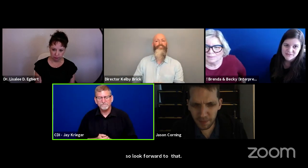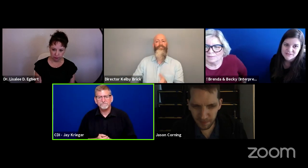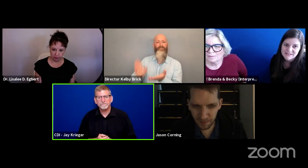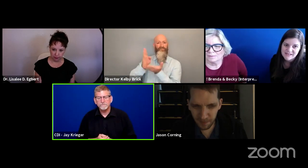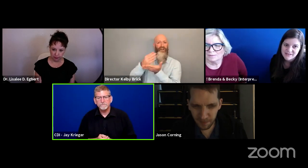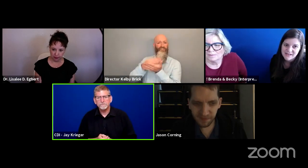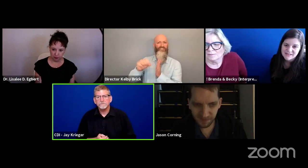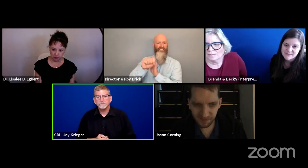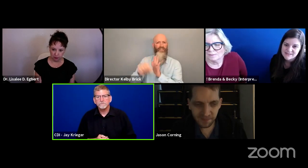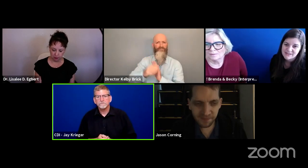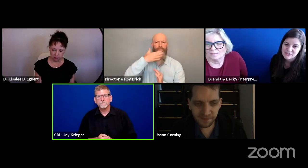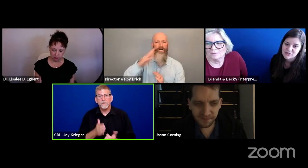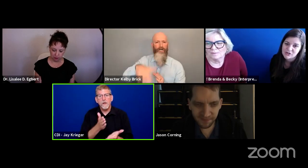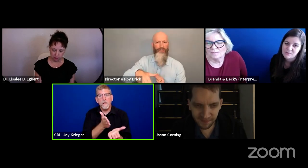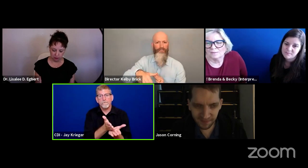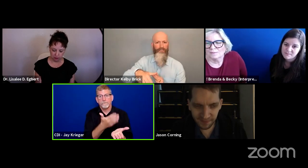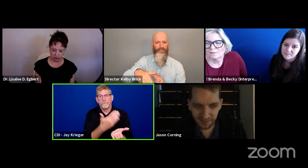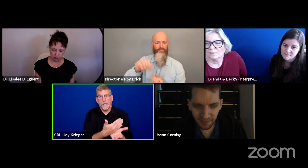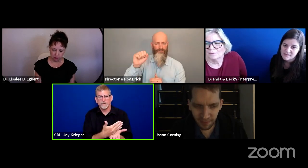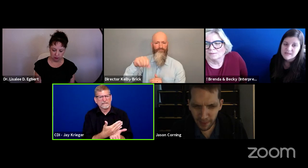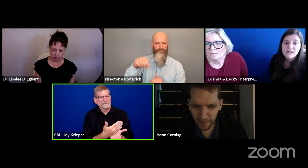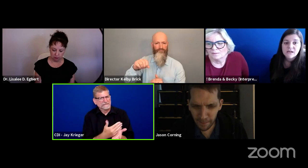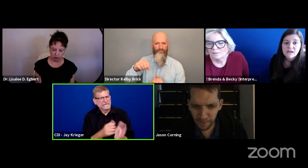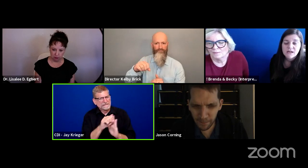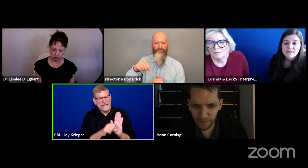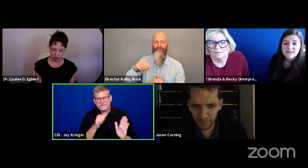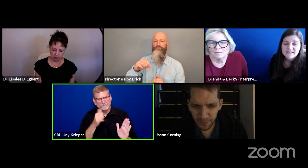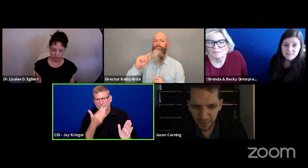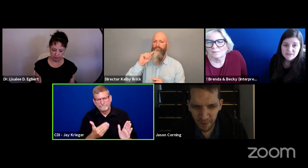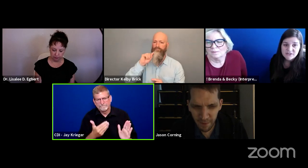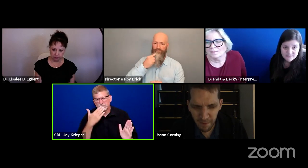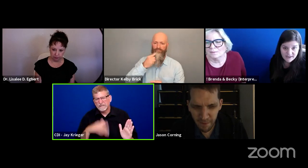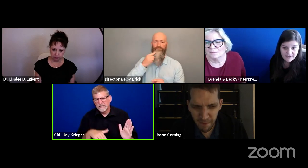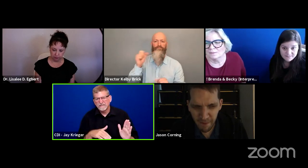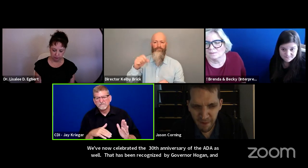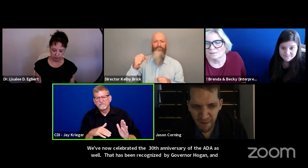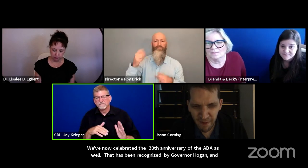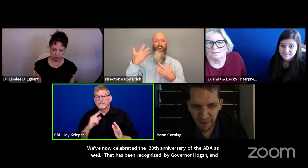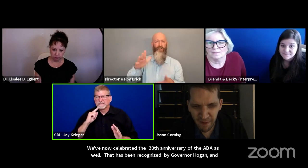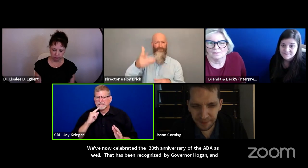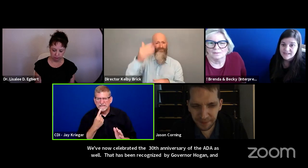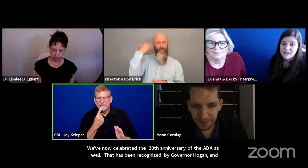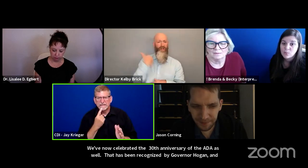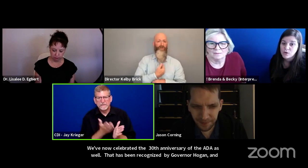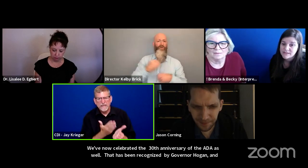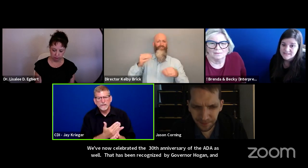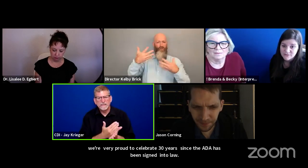since the ADA has been signed into law. The state budget is bad. We're in a severe deficit.